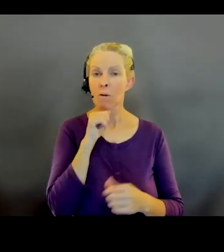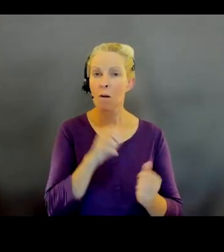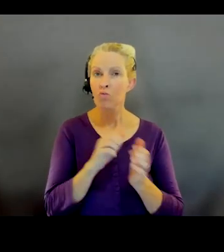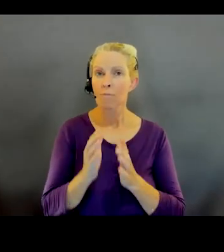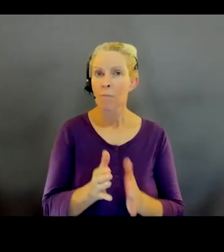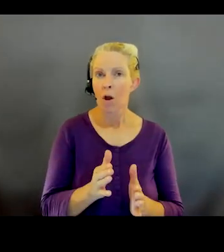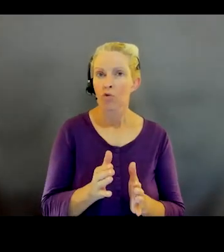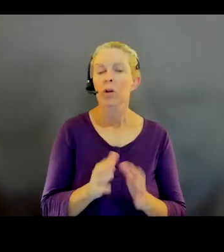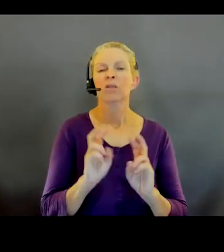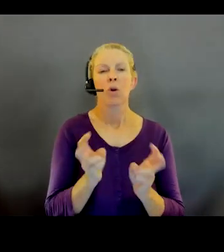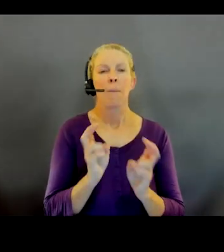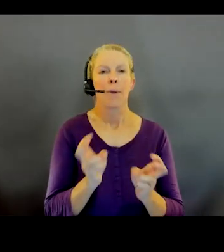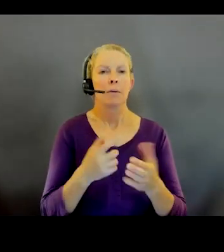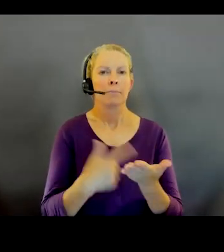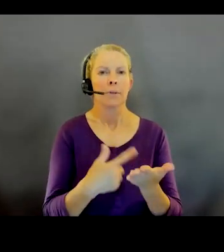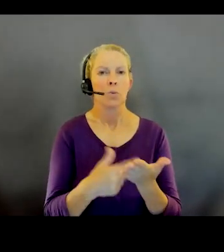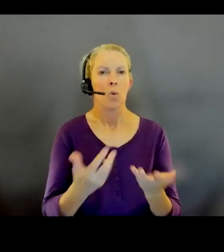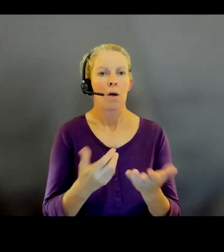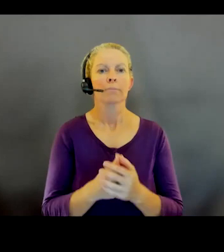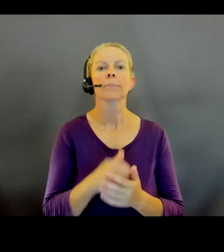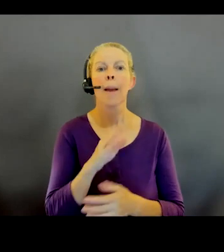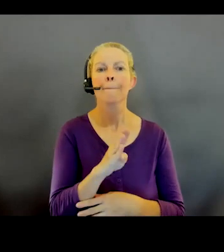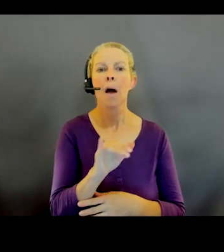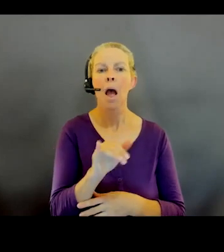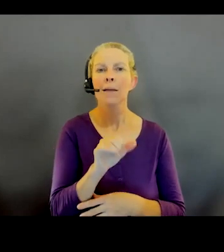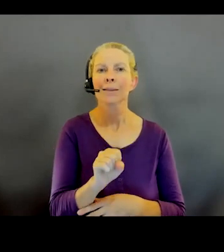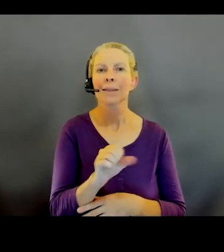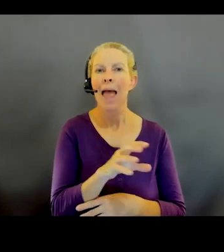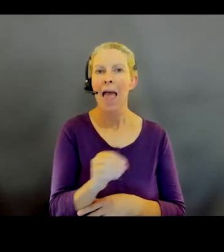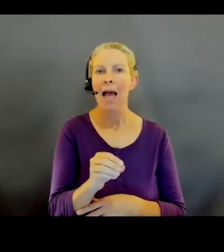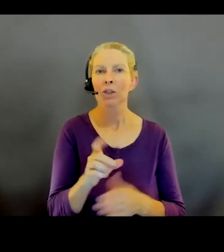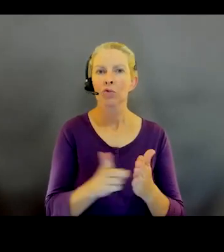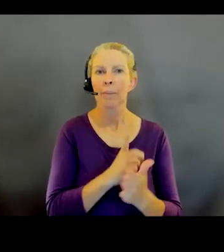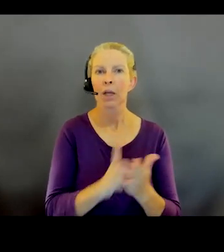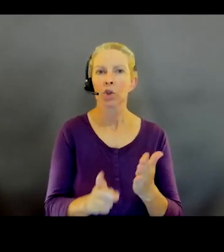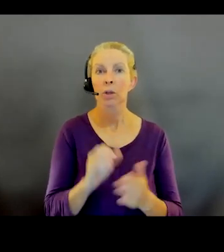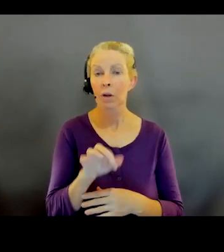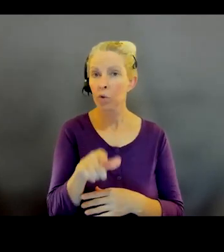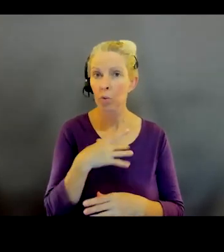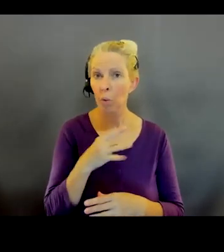is some bias and some discrimination. And if you don't like those topics, you might want